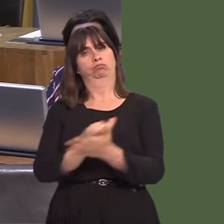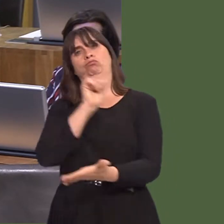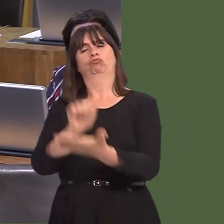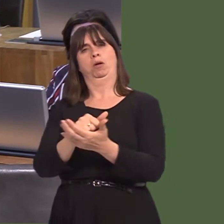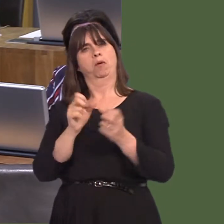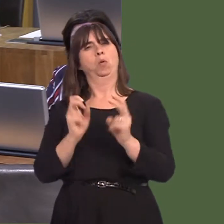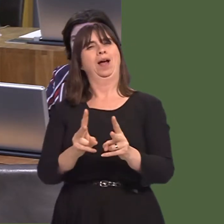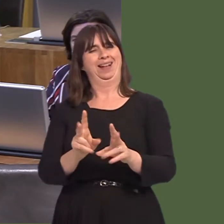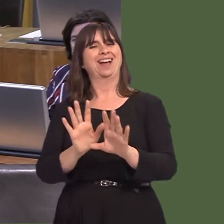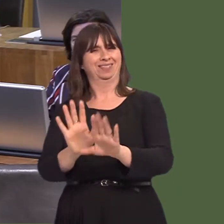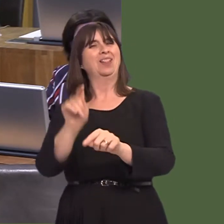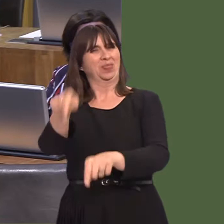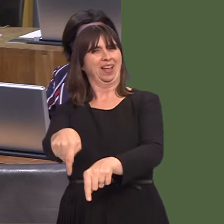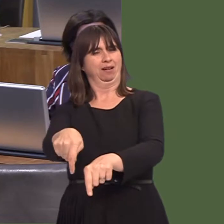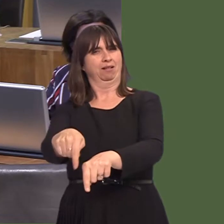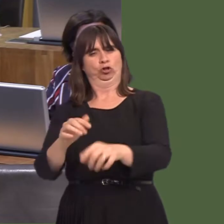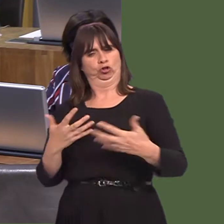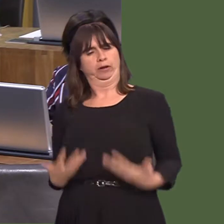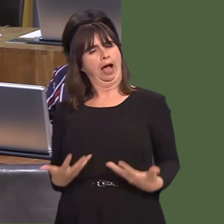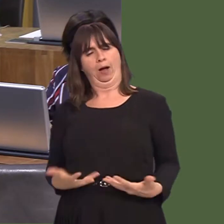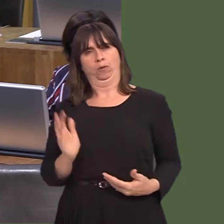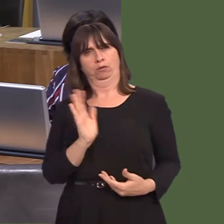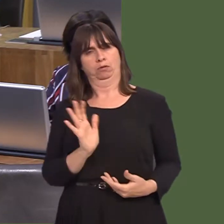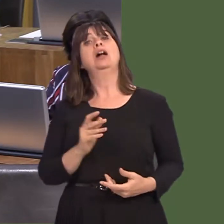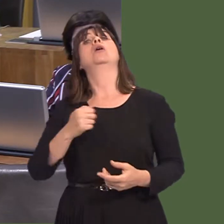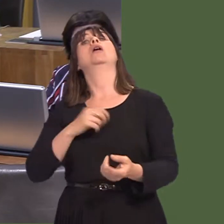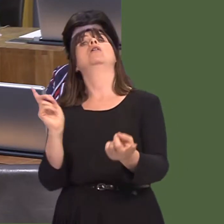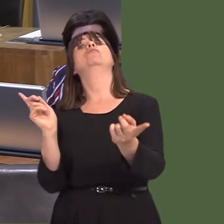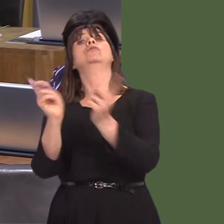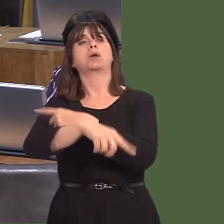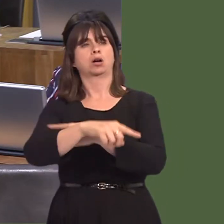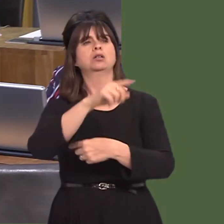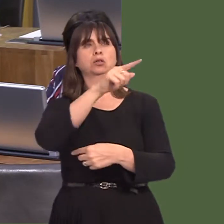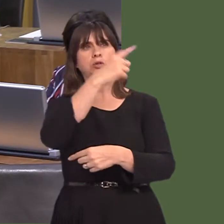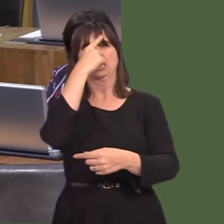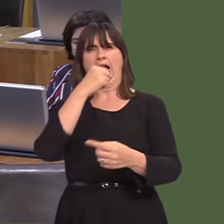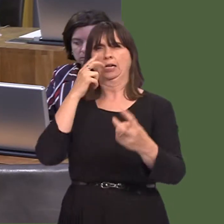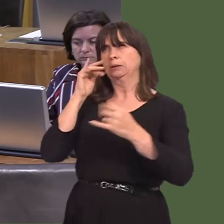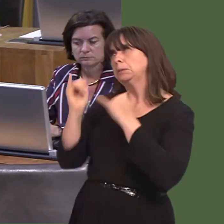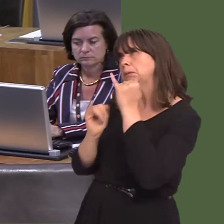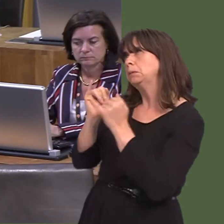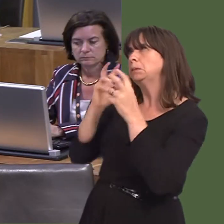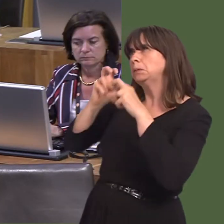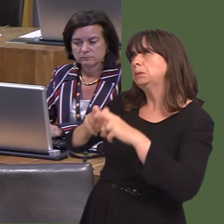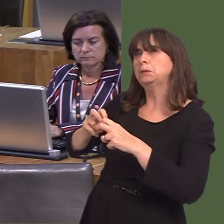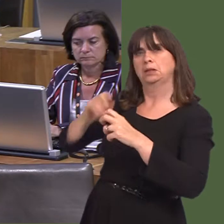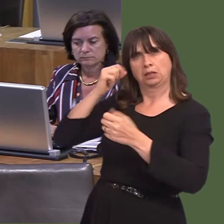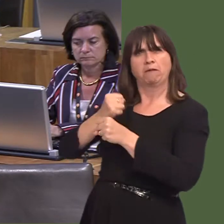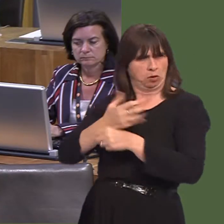It's at that time, of course, that there will be scrutiny of Government decisions, but I don't think it's right to prejudge any response that we might put in place.